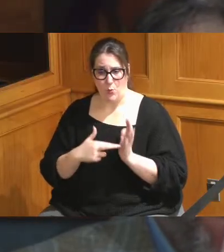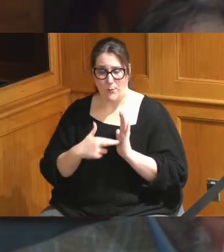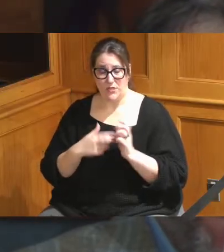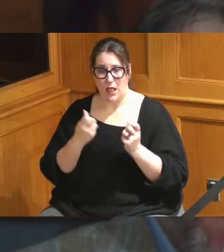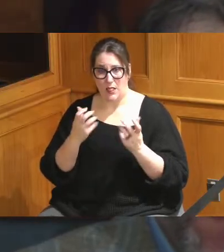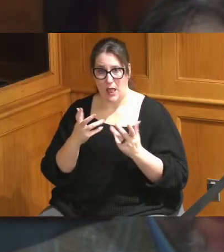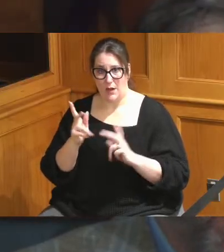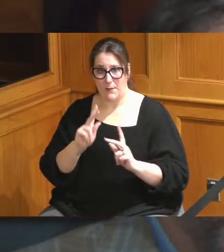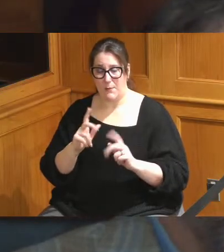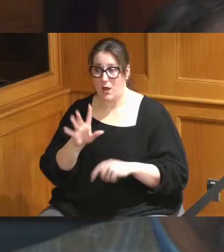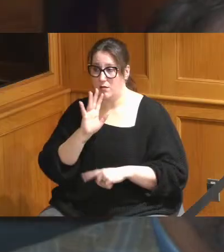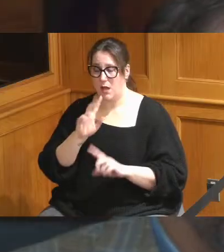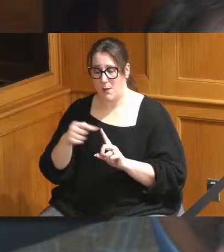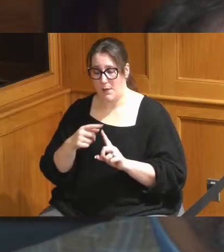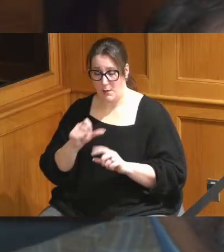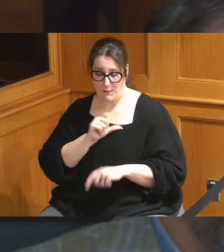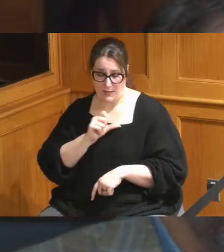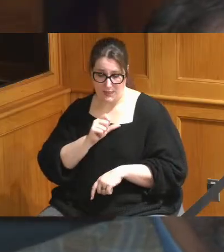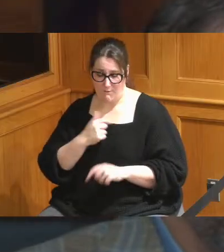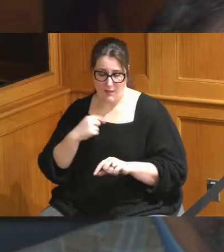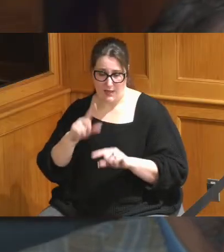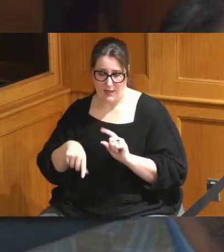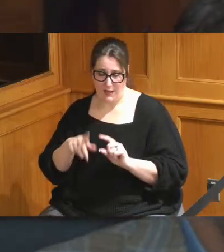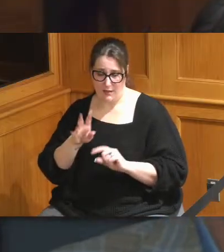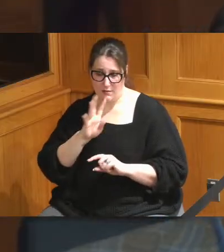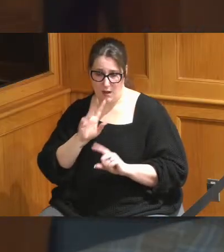going to talk about myself. I can't talk about other colleagues. They'll talk for themselves.